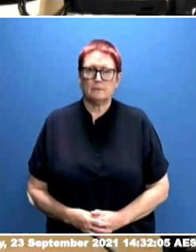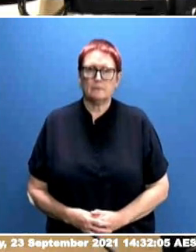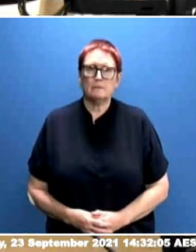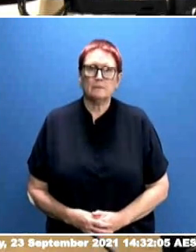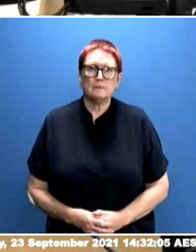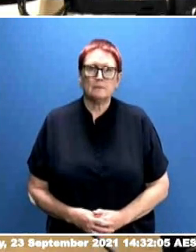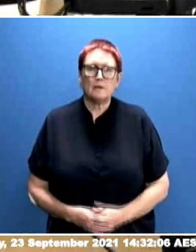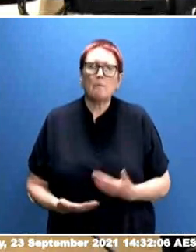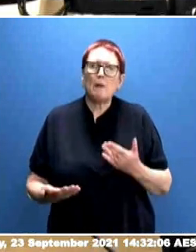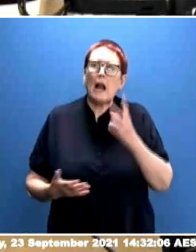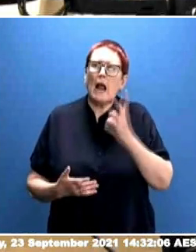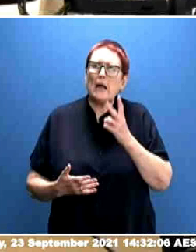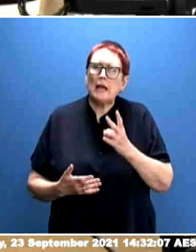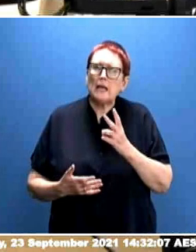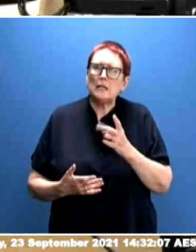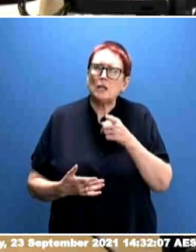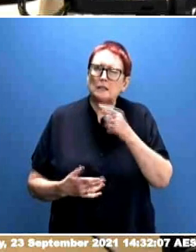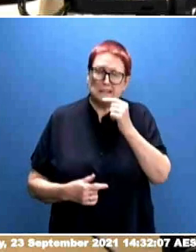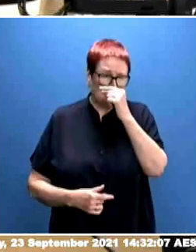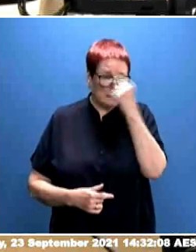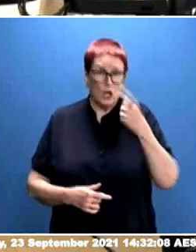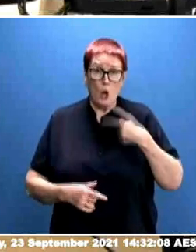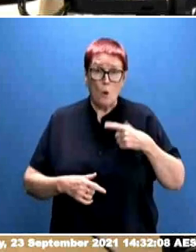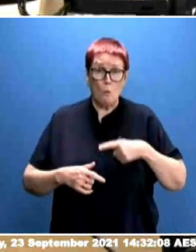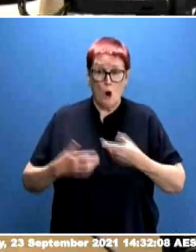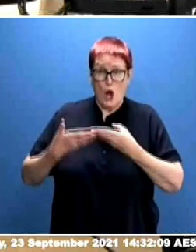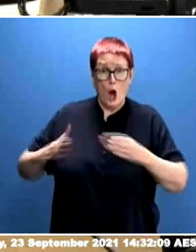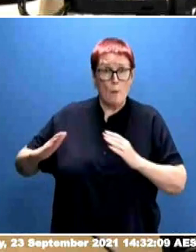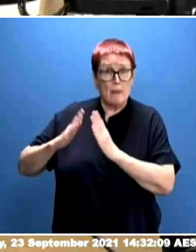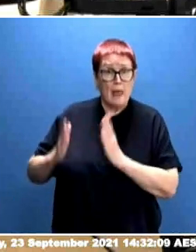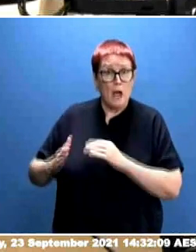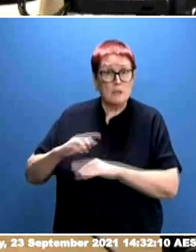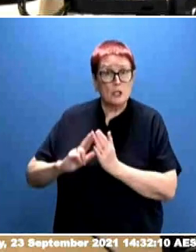purpose or the rationale for it, at least one purpose is that same circuit